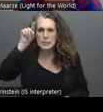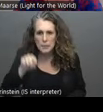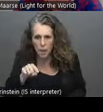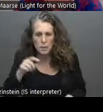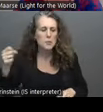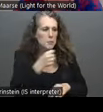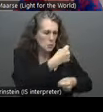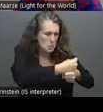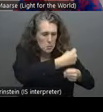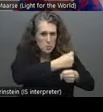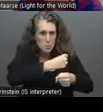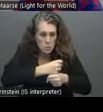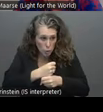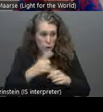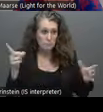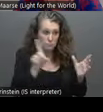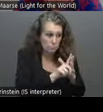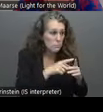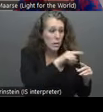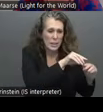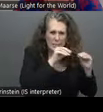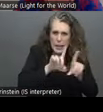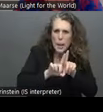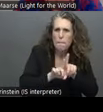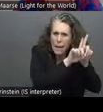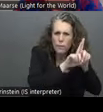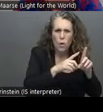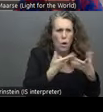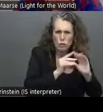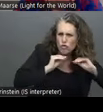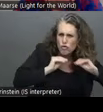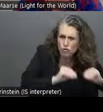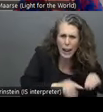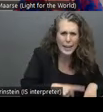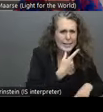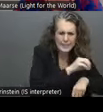to do coaching to do mentoring to do training to advise to make sure that.